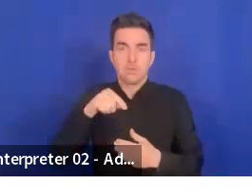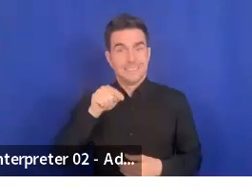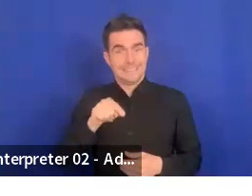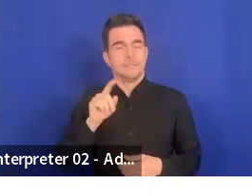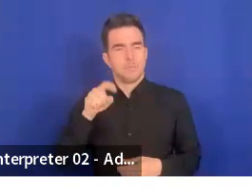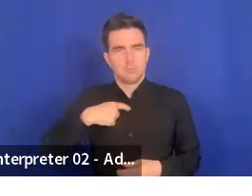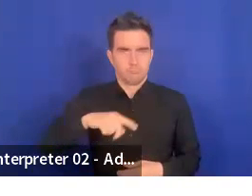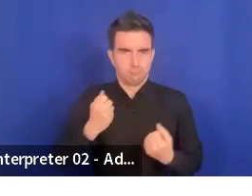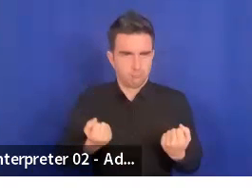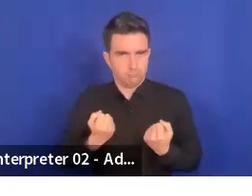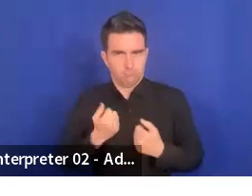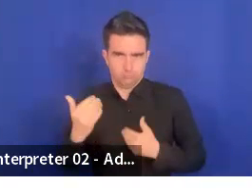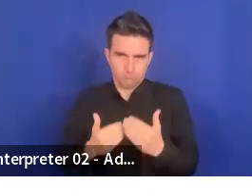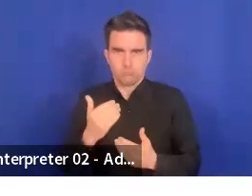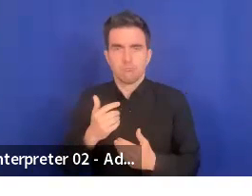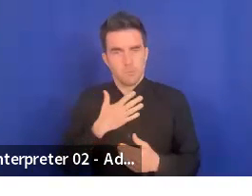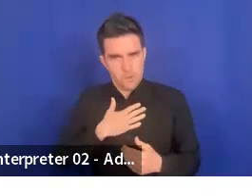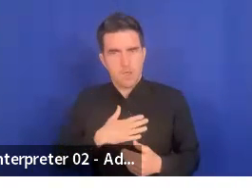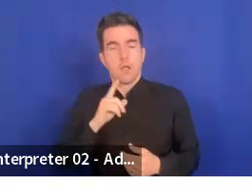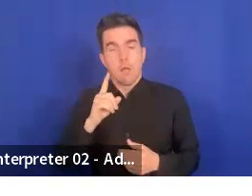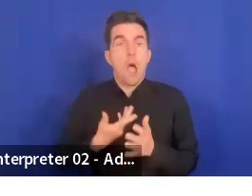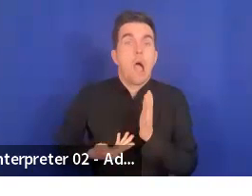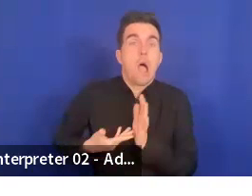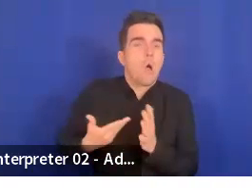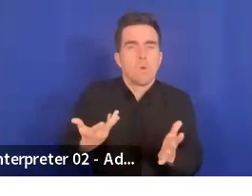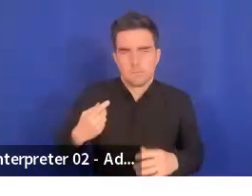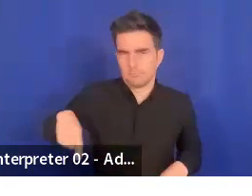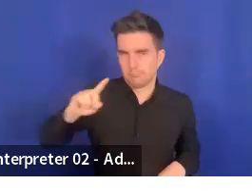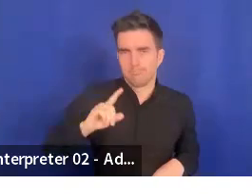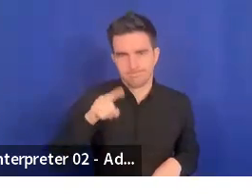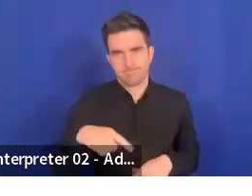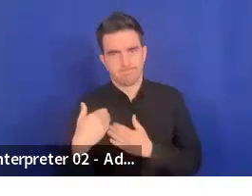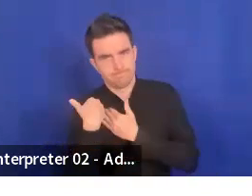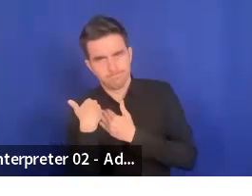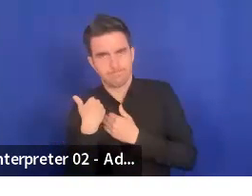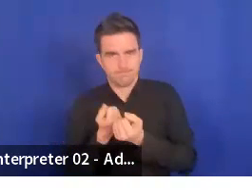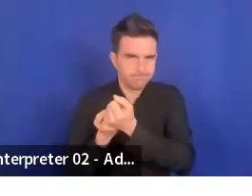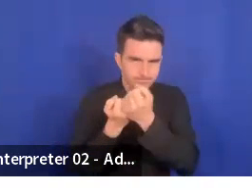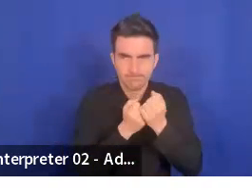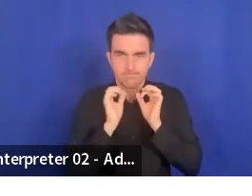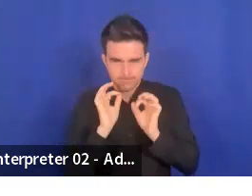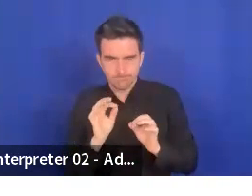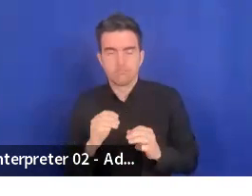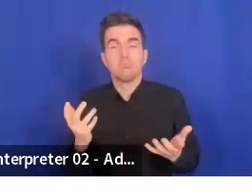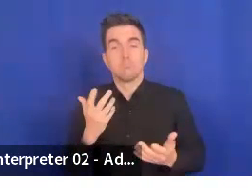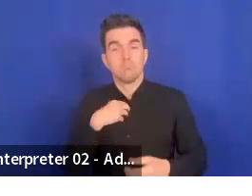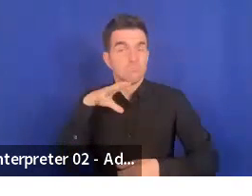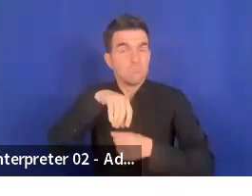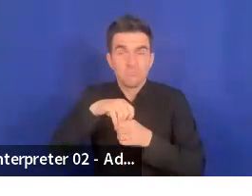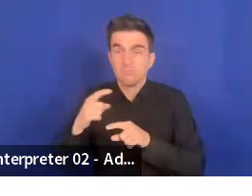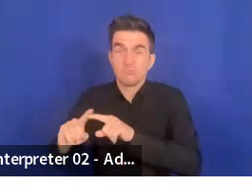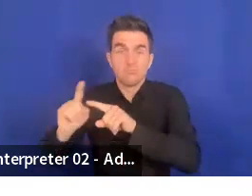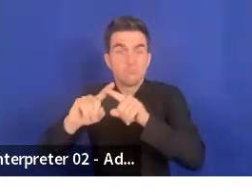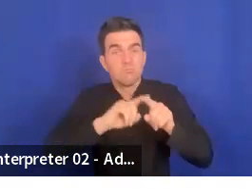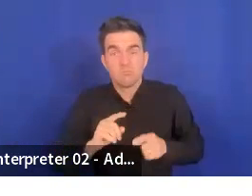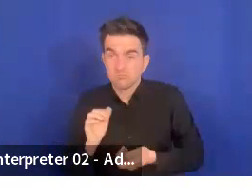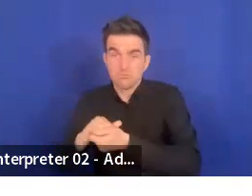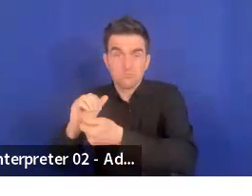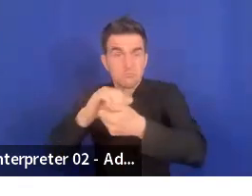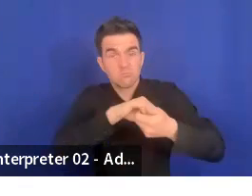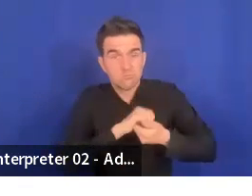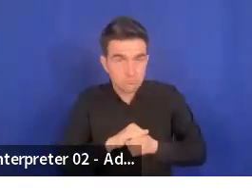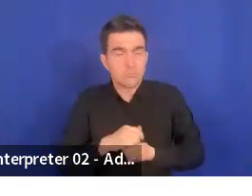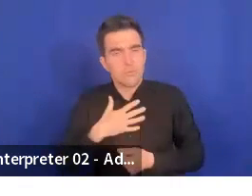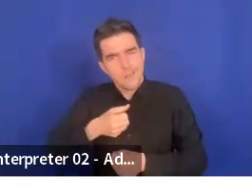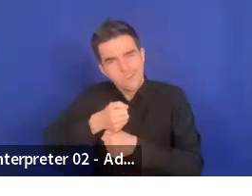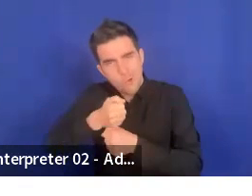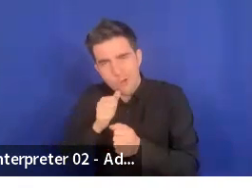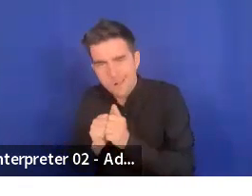You know, that part of the multistakeholder engagement and working together also has been